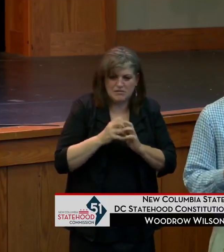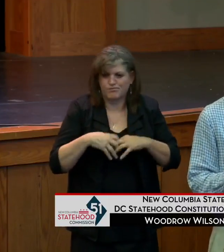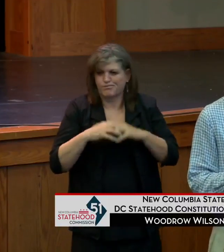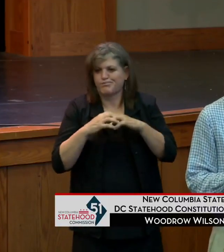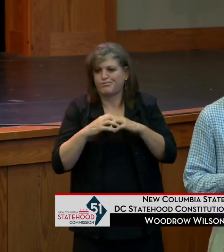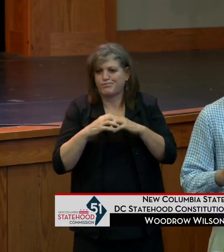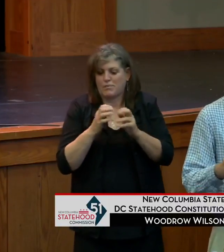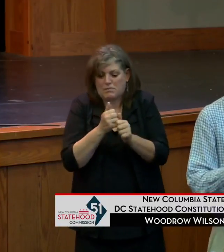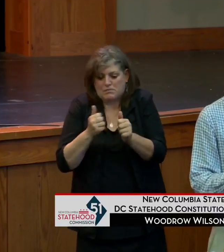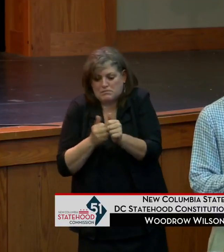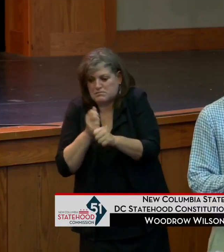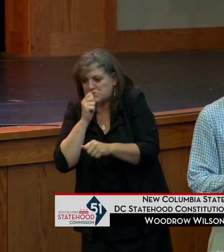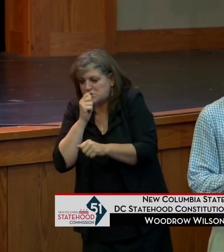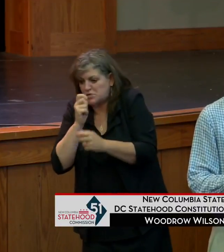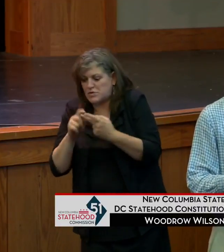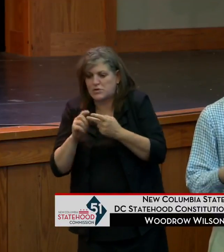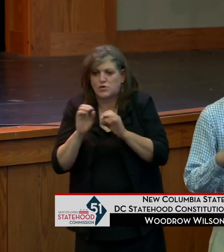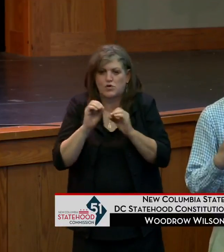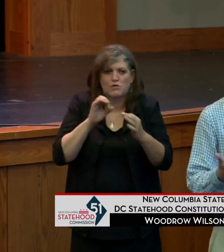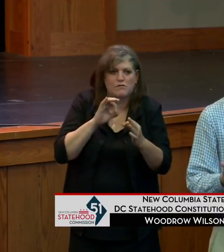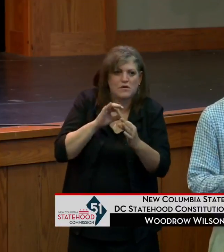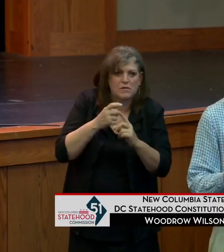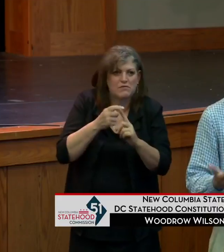BEHIND CLOSED DOORS WITHOUT INPUT FROM PEOPLE WHO HAVE BEEN